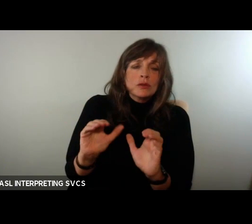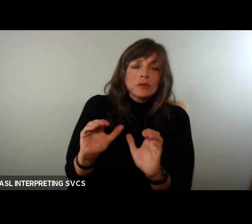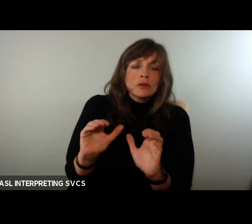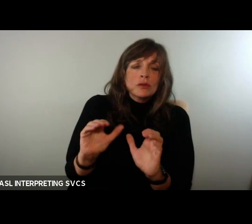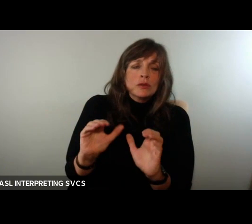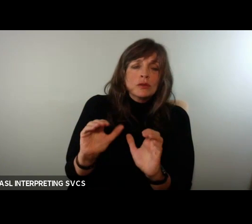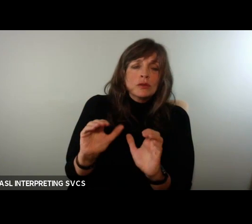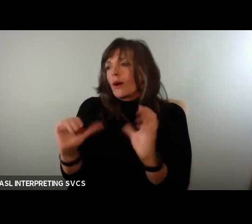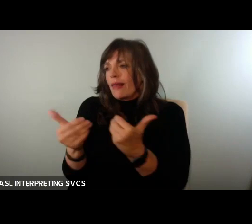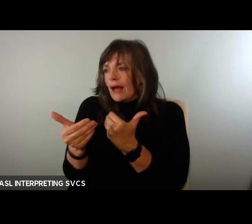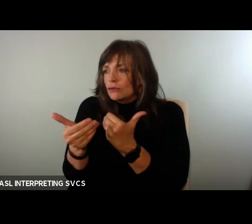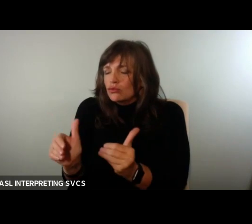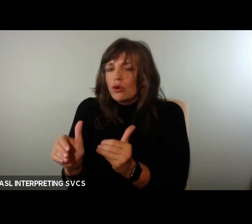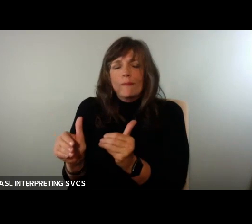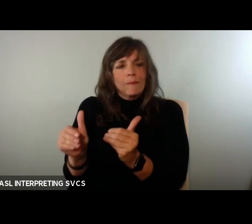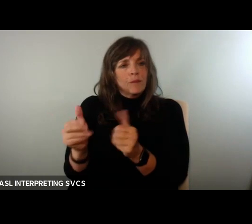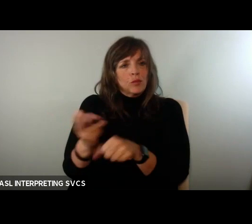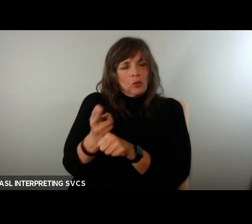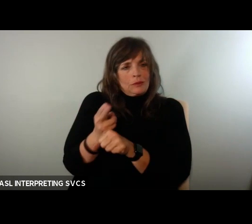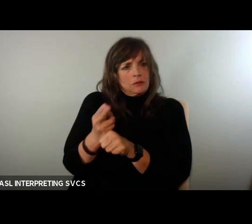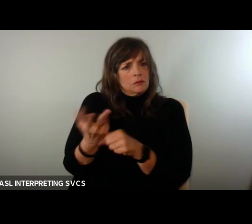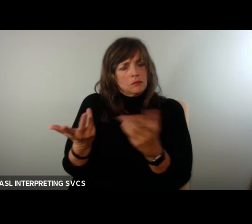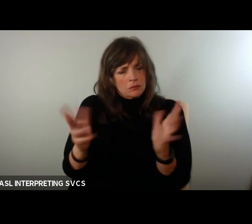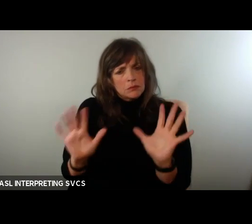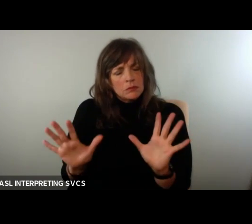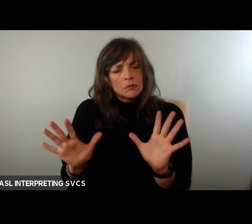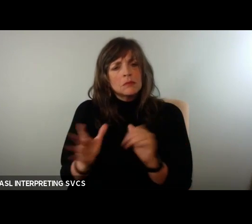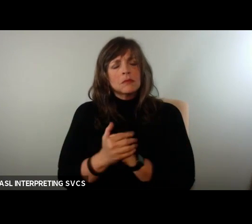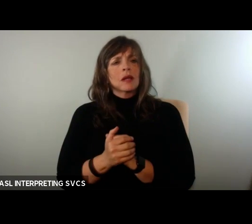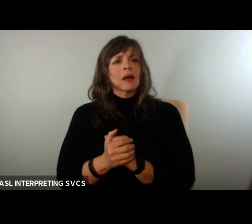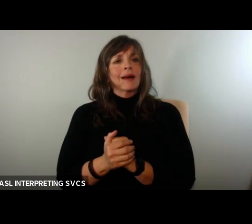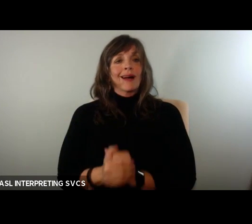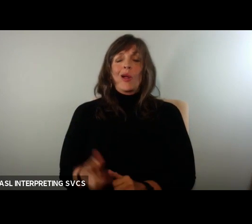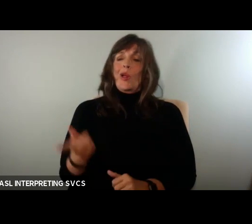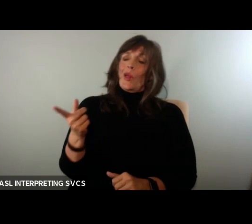This is how I feel these tools are best used to serve the particular project of my courses this semester.